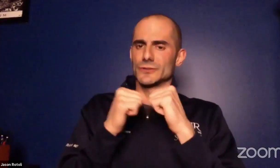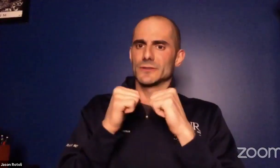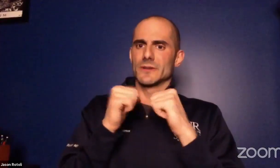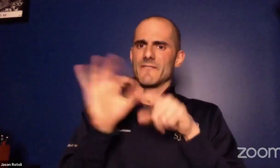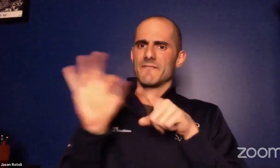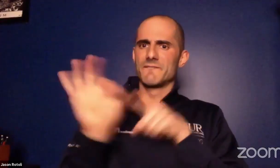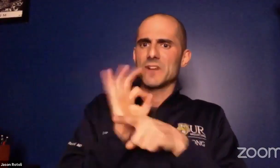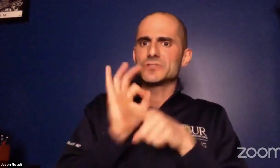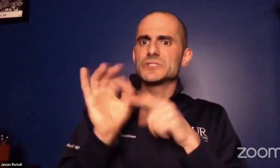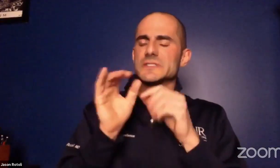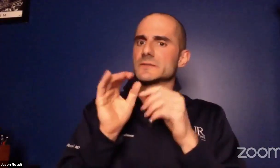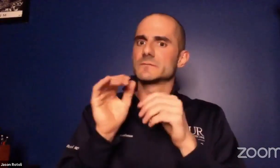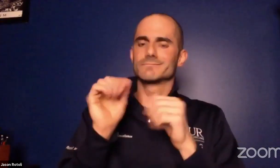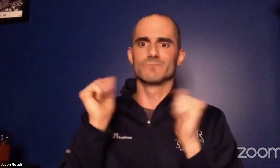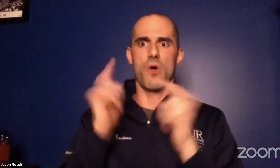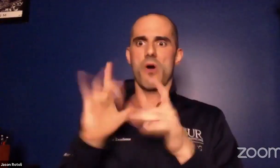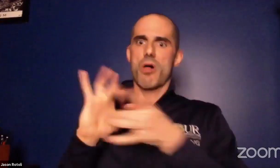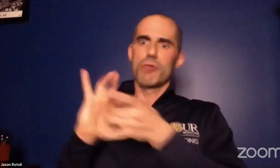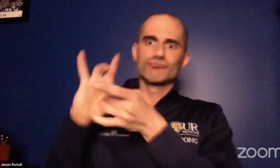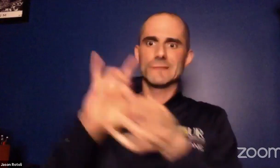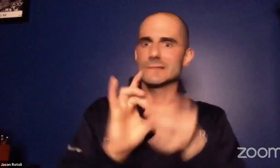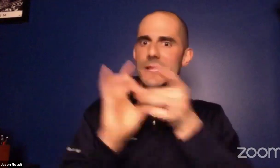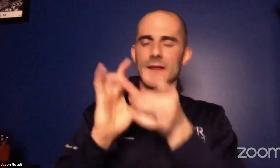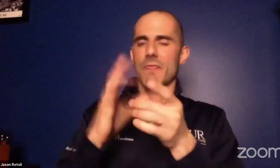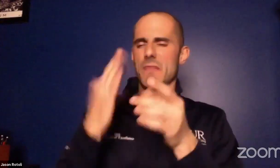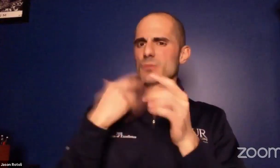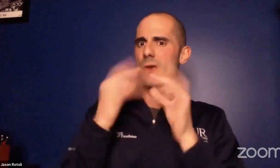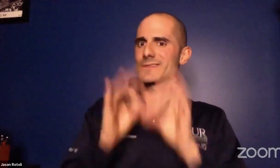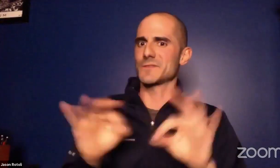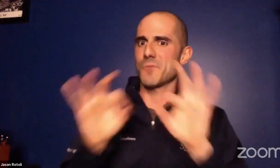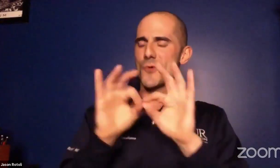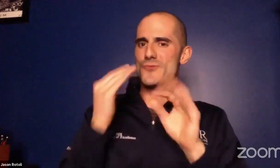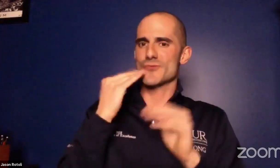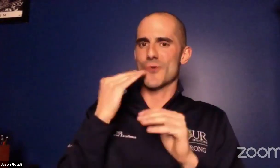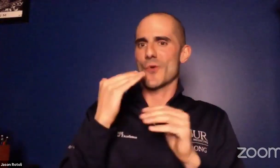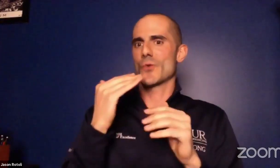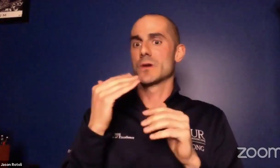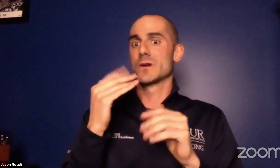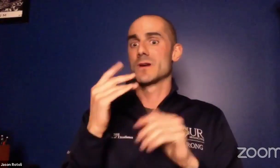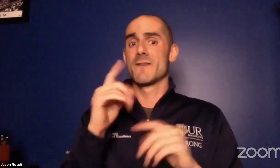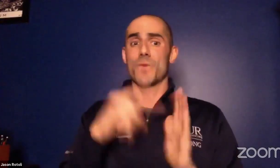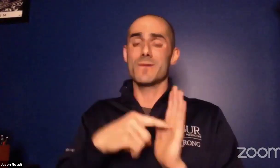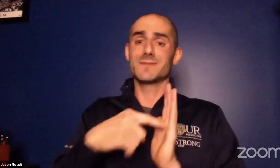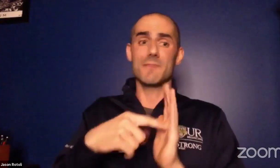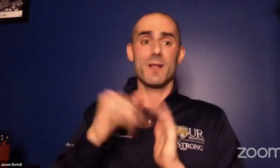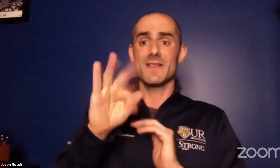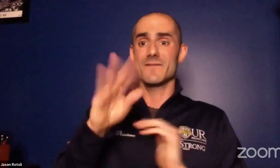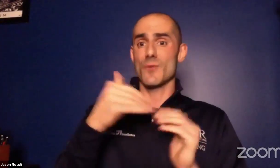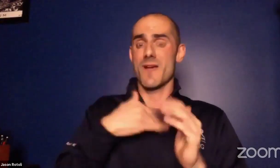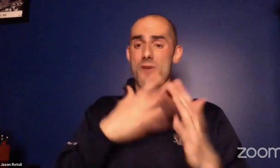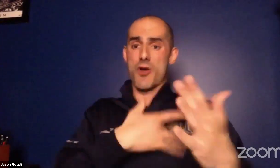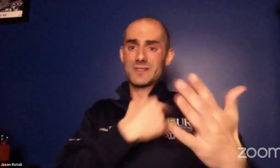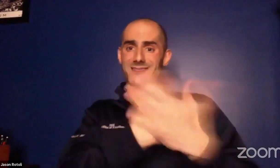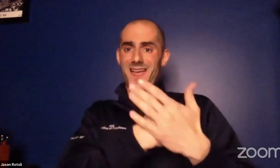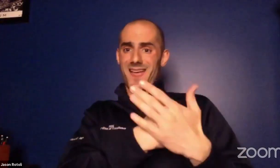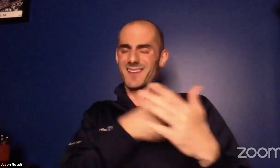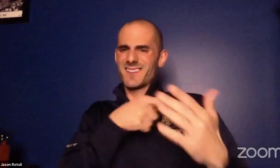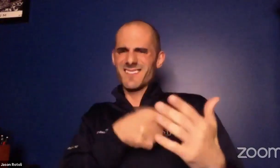down into your heart. And your esophagus also controls going down. So all of those are part of your